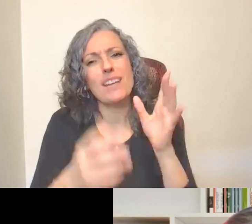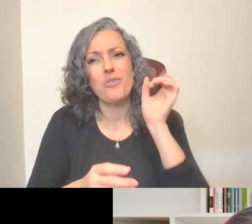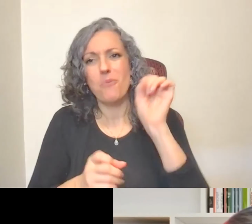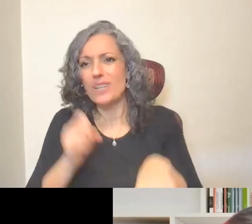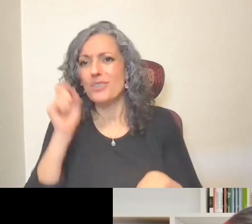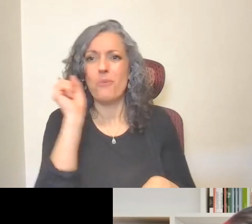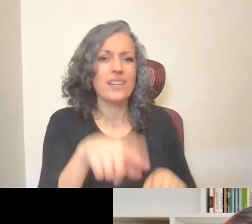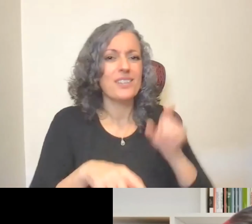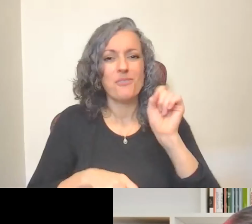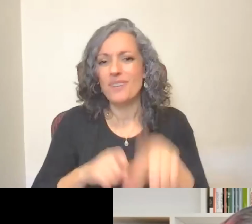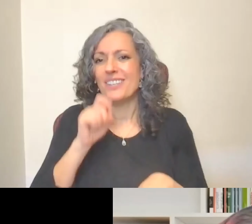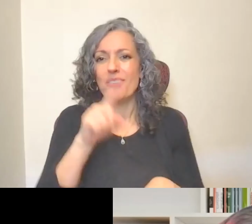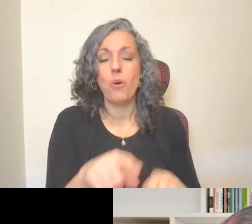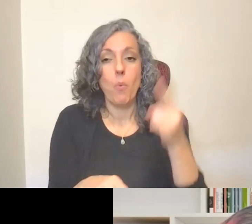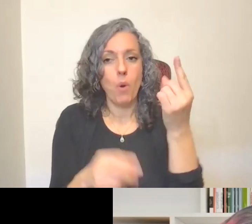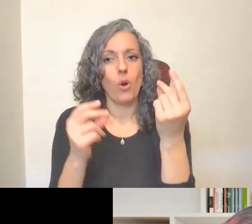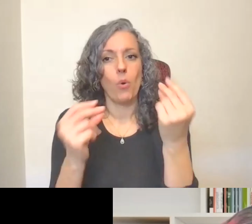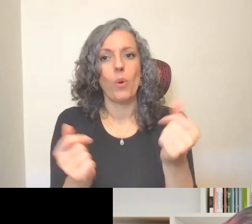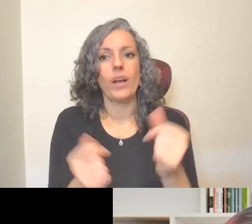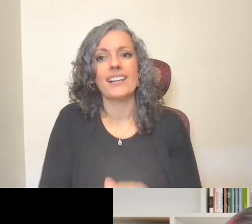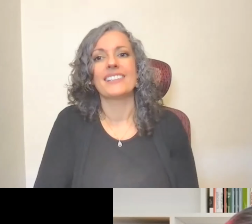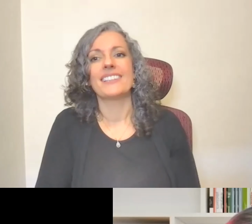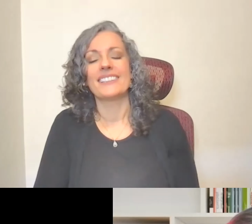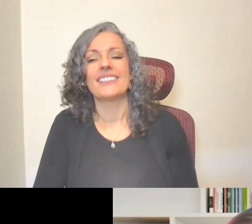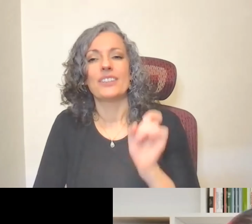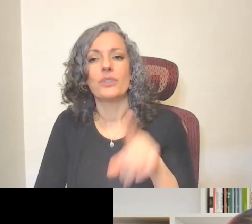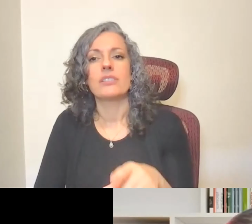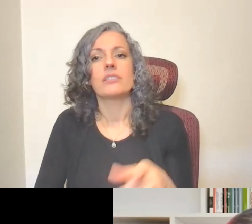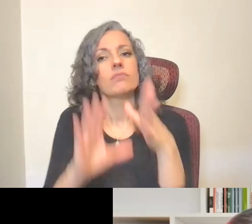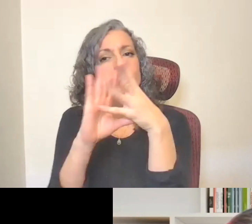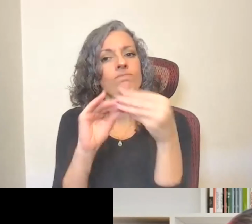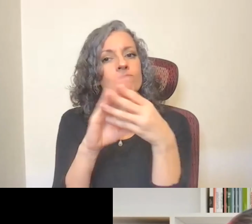one quick item of business there were some comments about the video quality for the